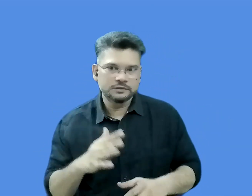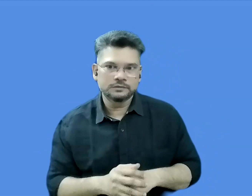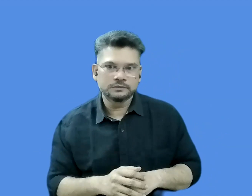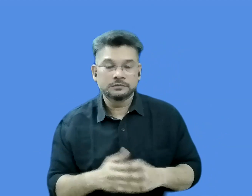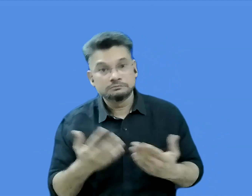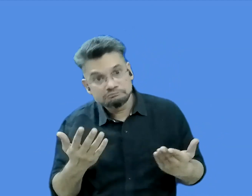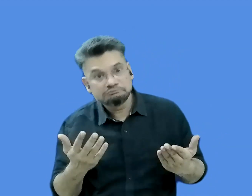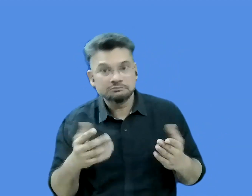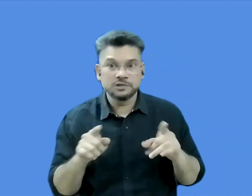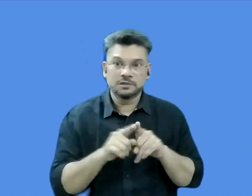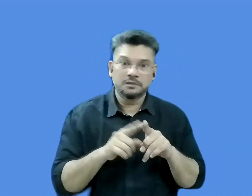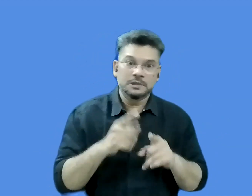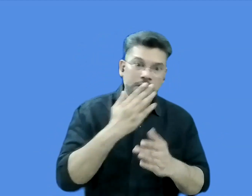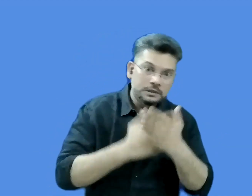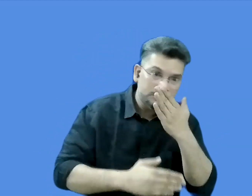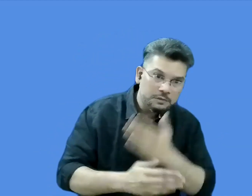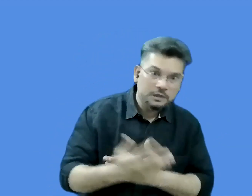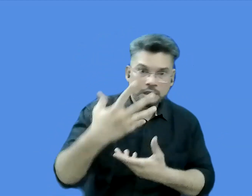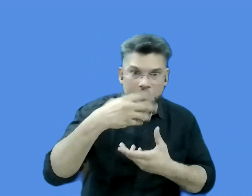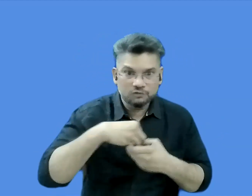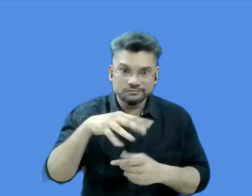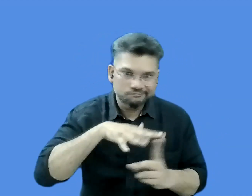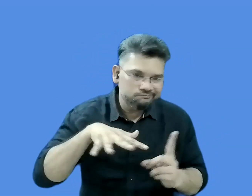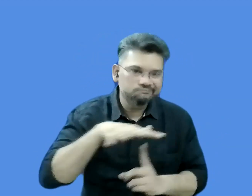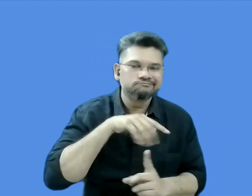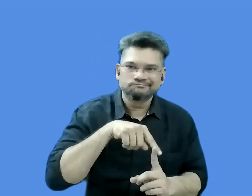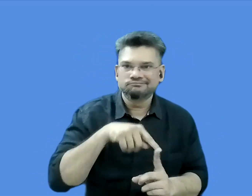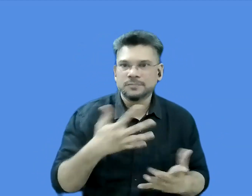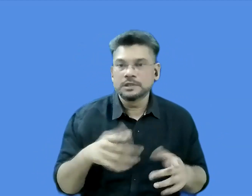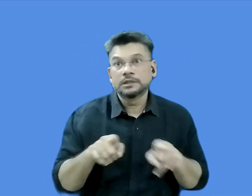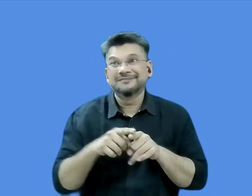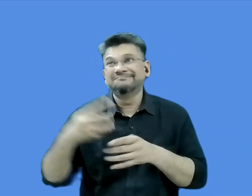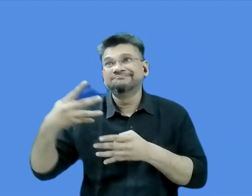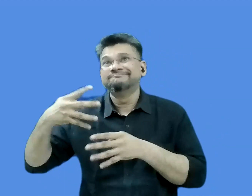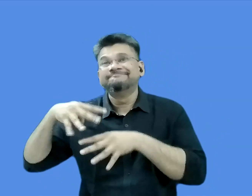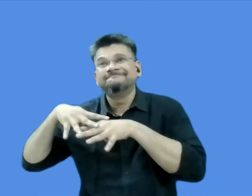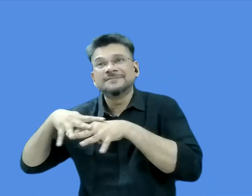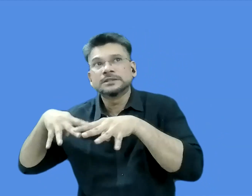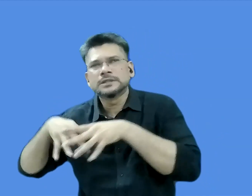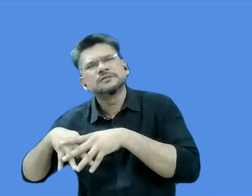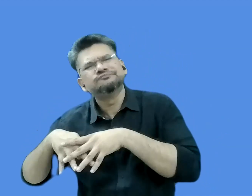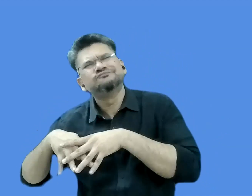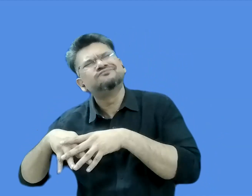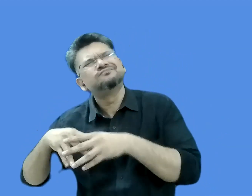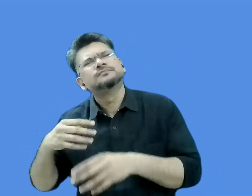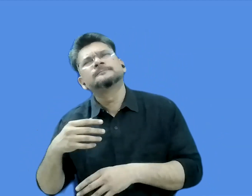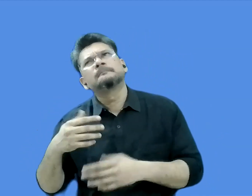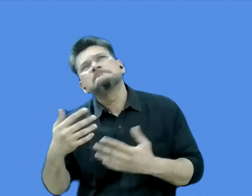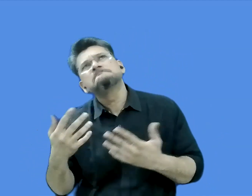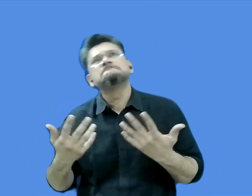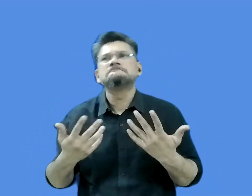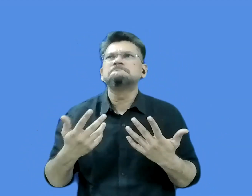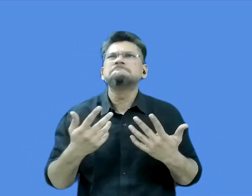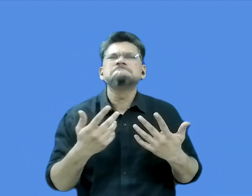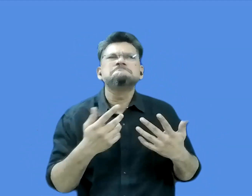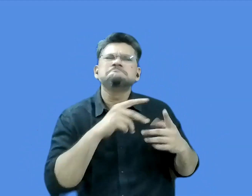have a gap here. I think we know it also.